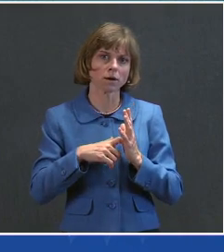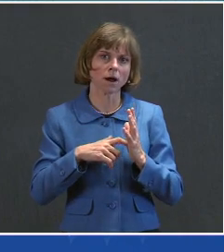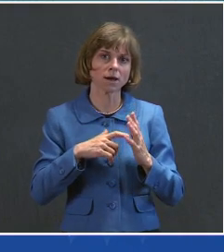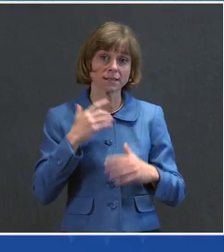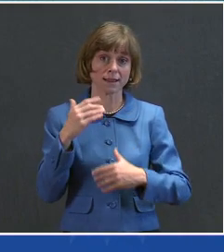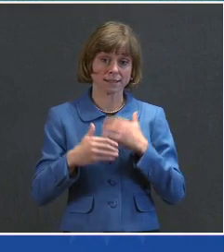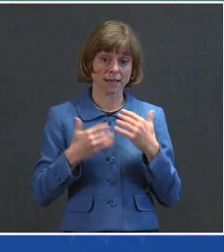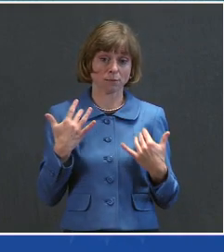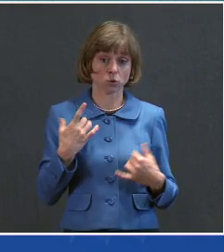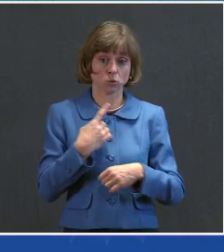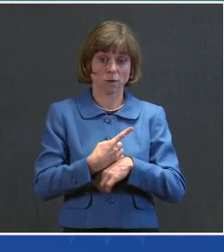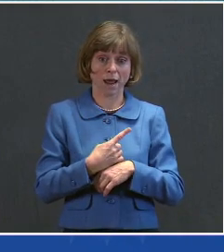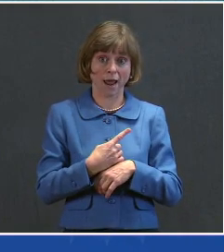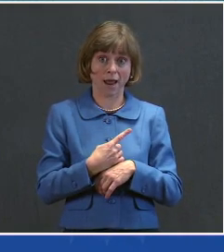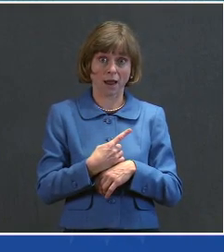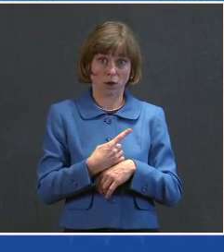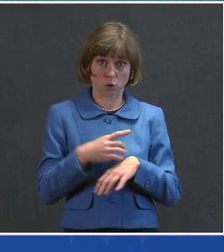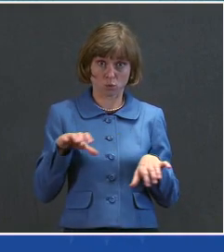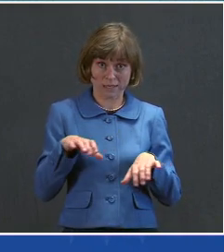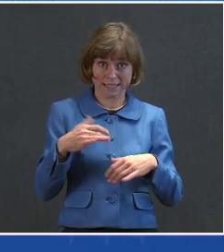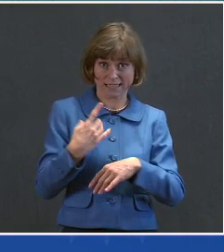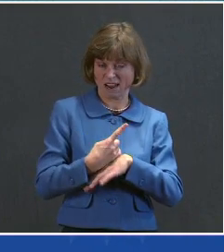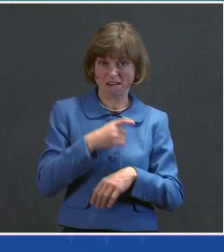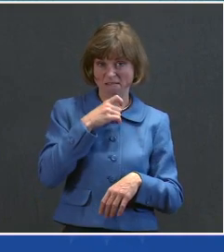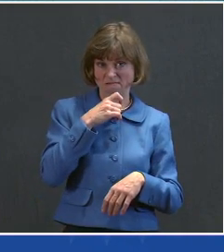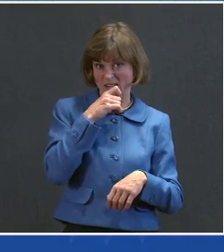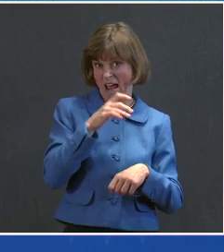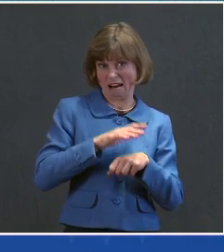are not likely to prevent further attempted assassinations